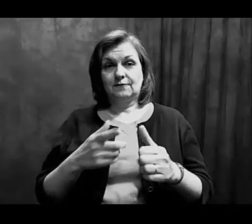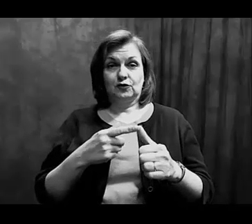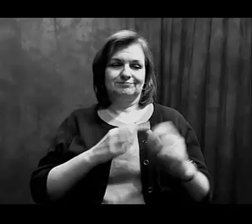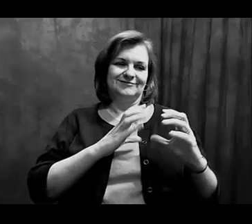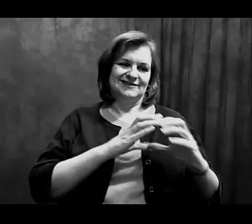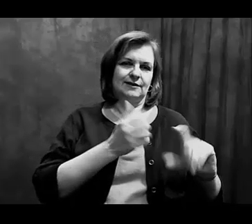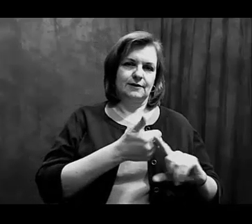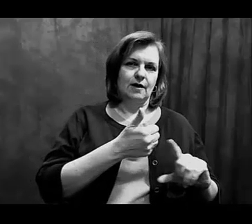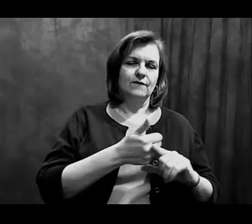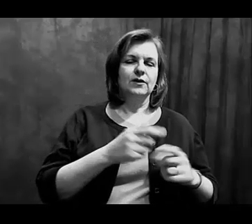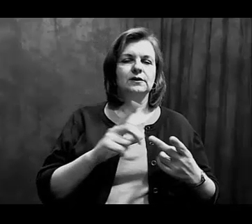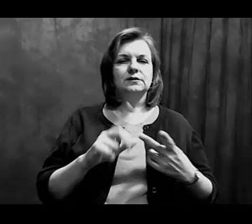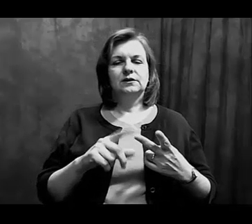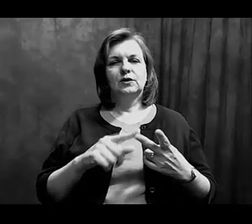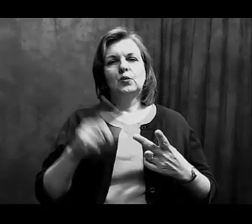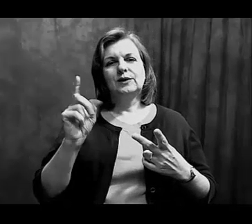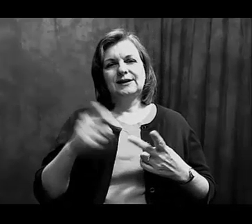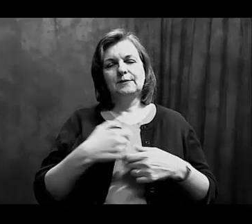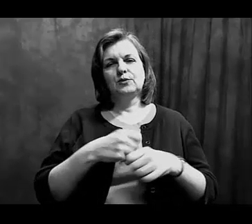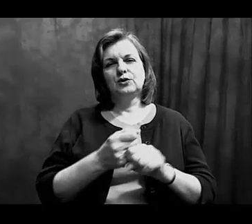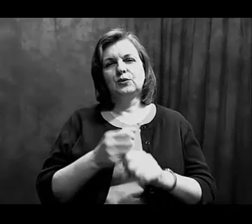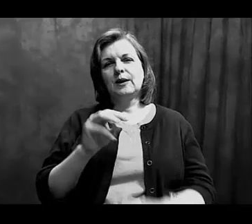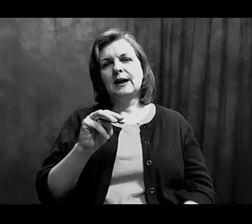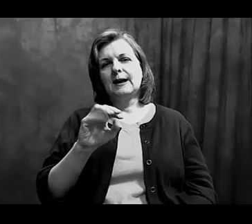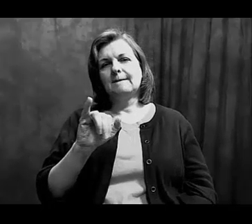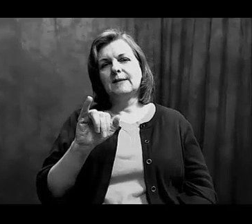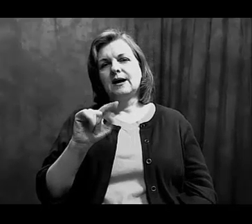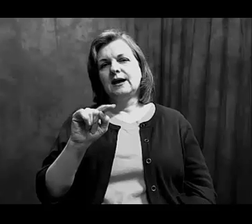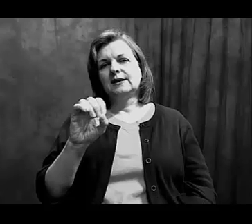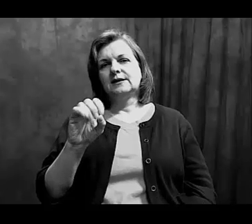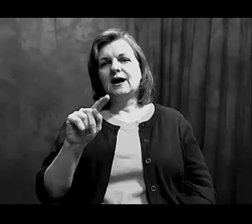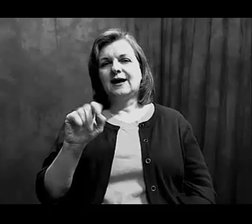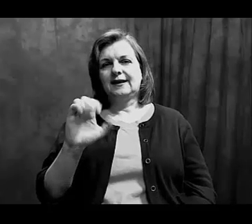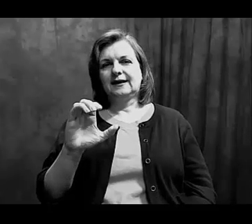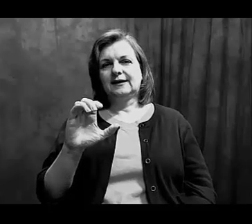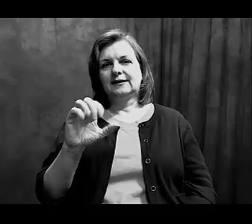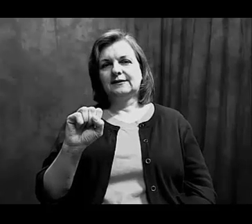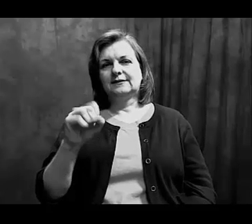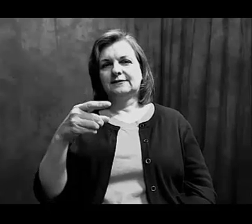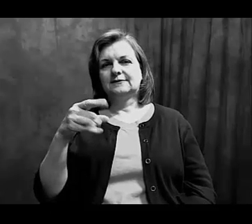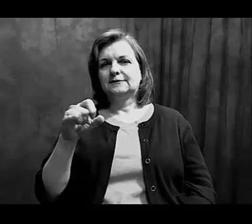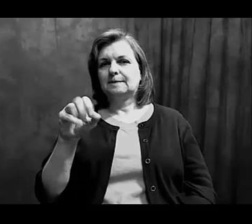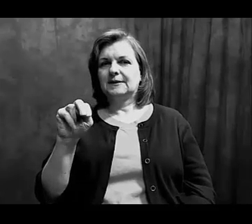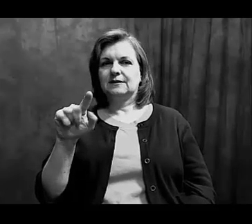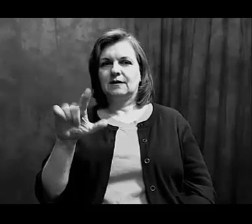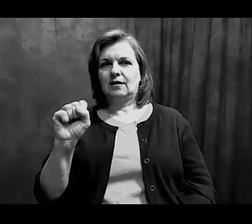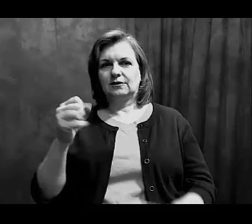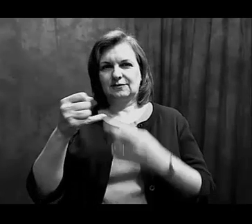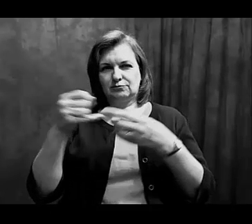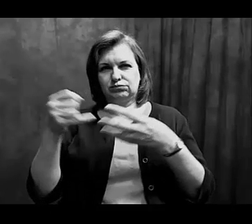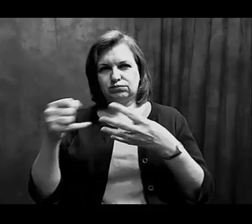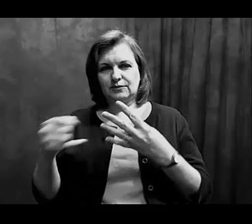we're going to have to produce mitotic spindles -- we've talked about these before when we talked about cytoskeleton